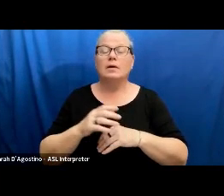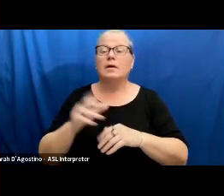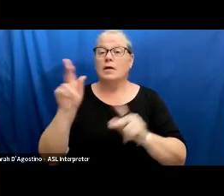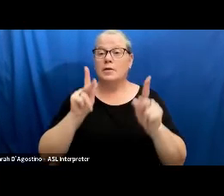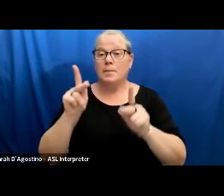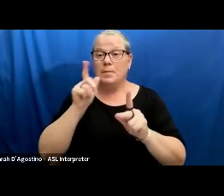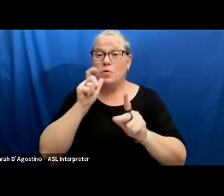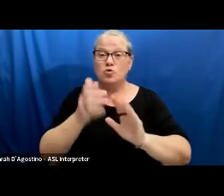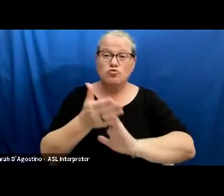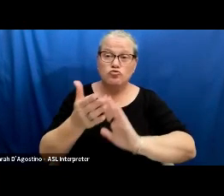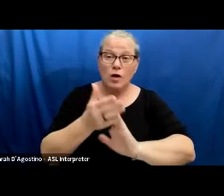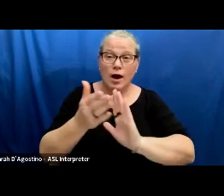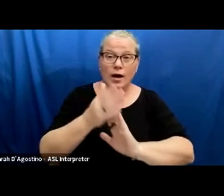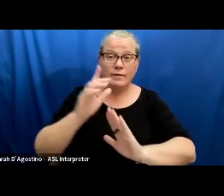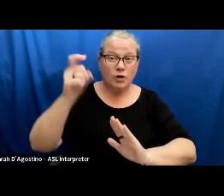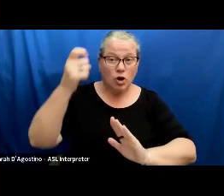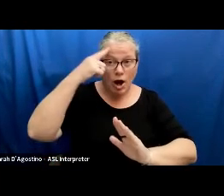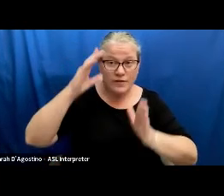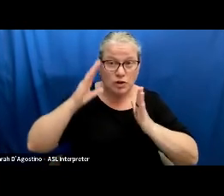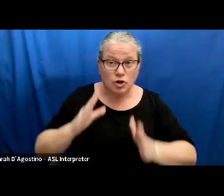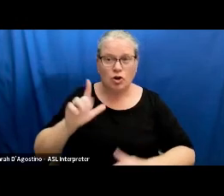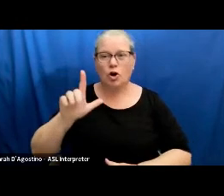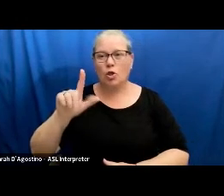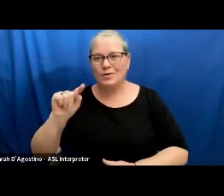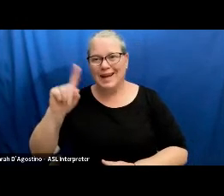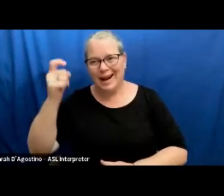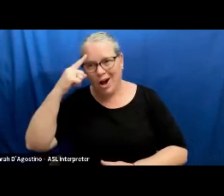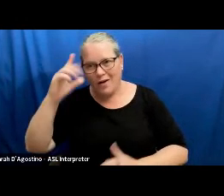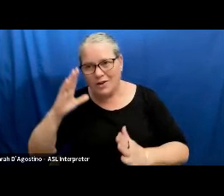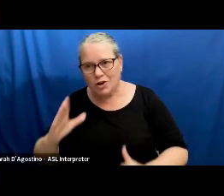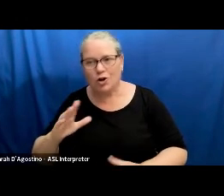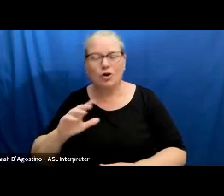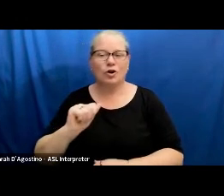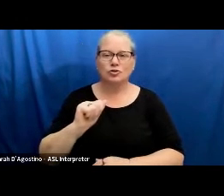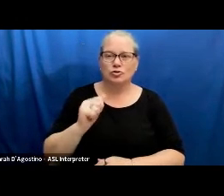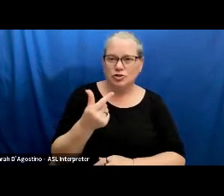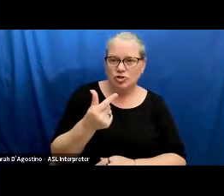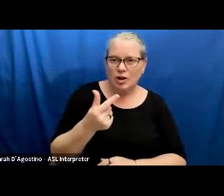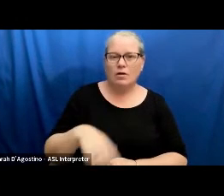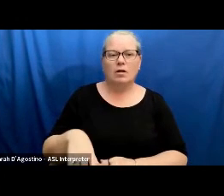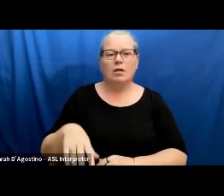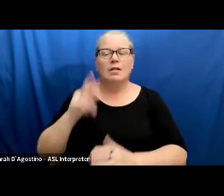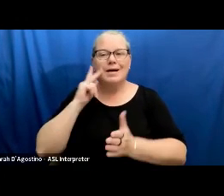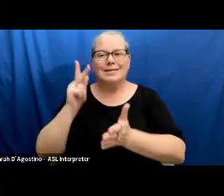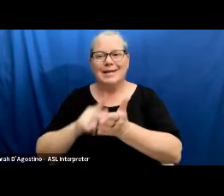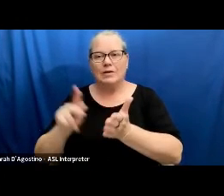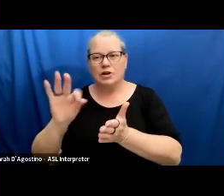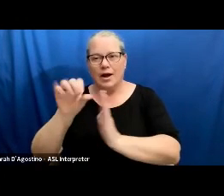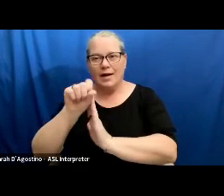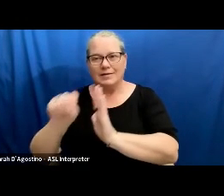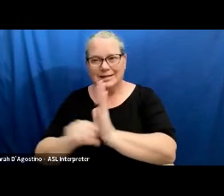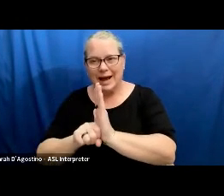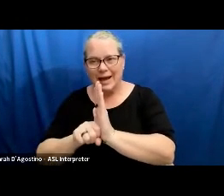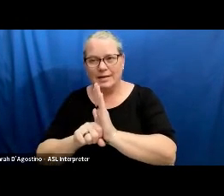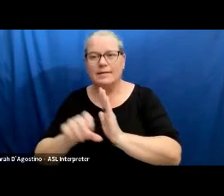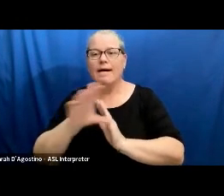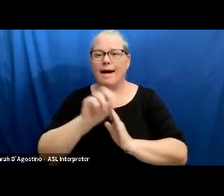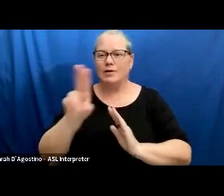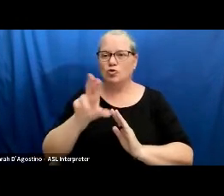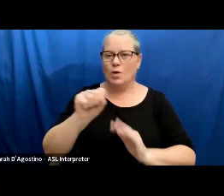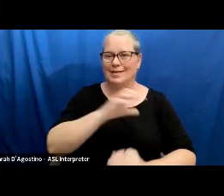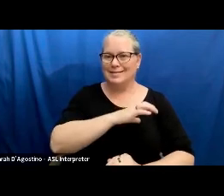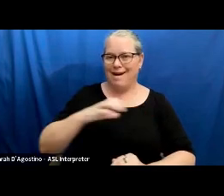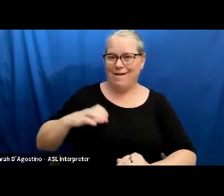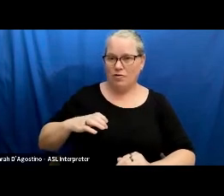lieutenant governor attorney general secretary of state and for the united states congress to